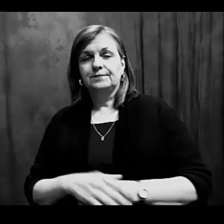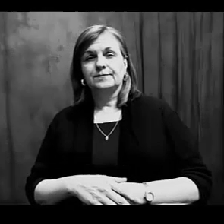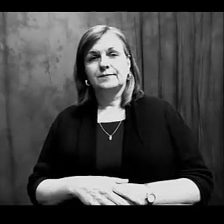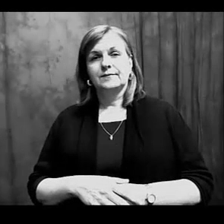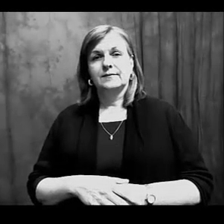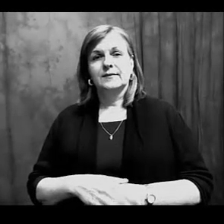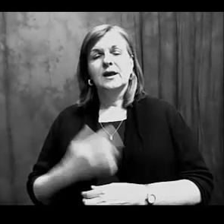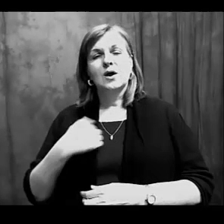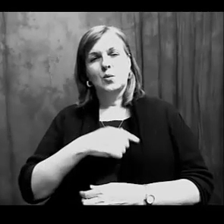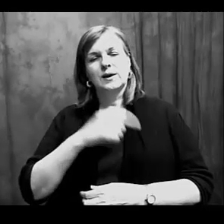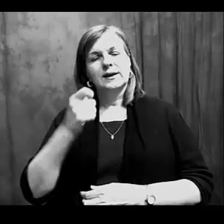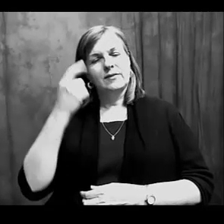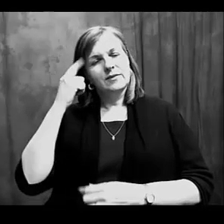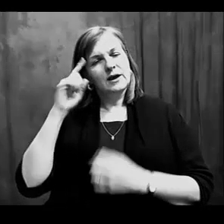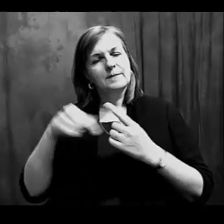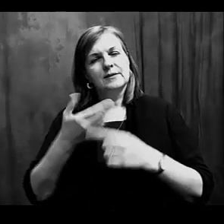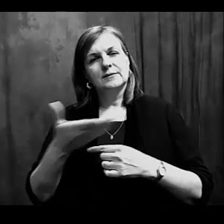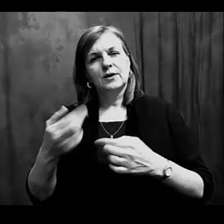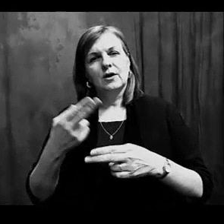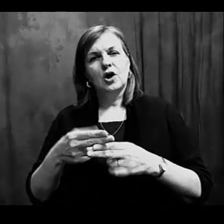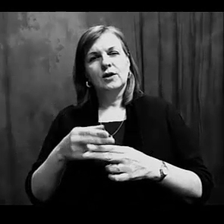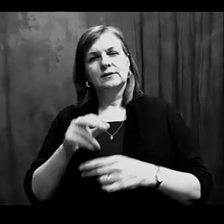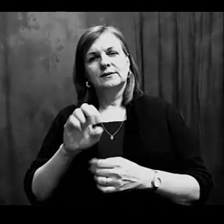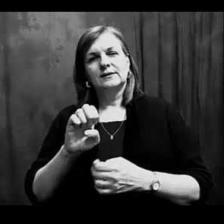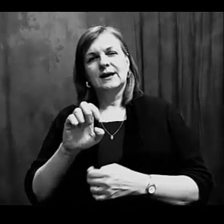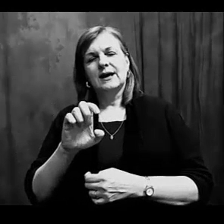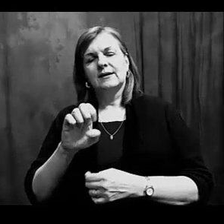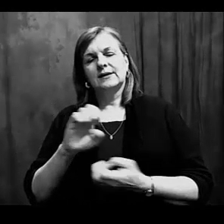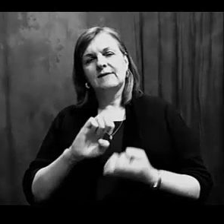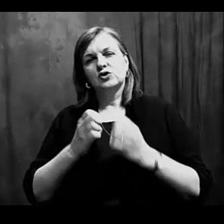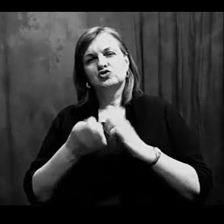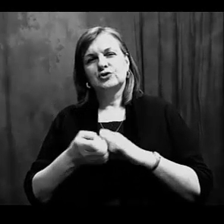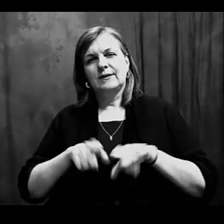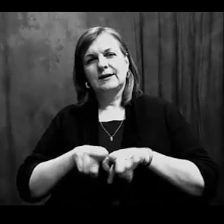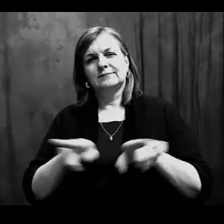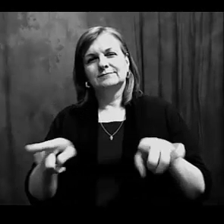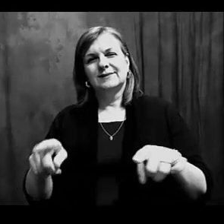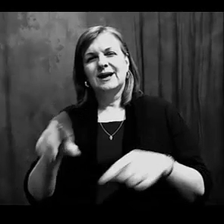when we look at this together we can think about what we call evolutionary divergence